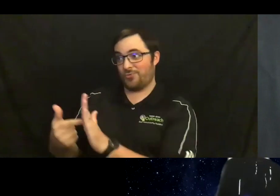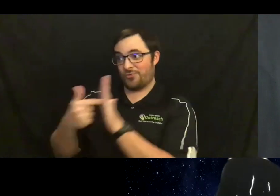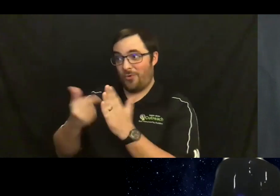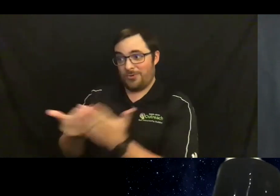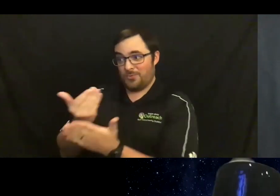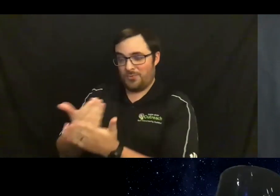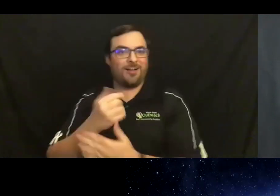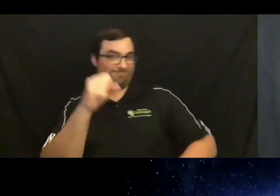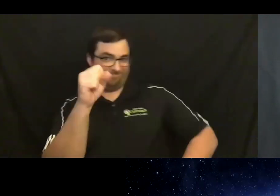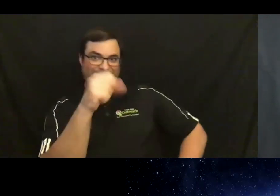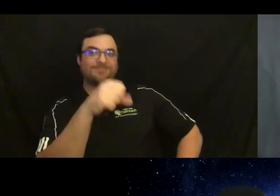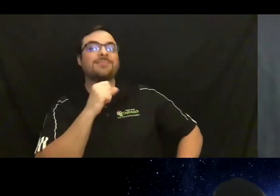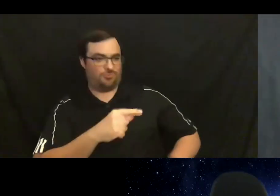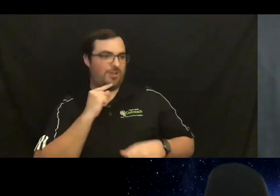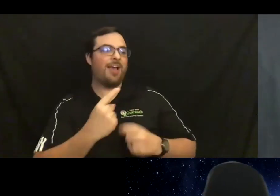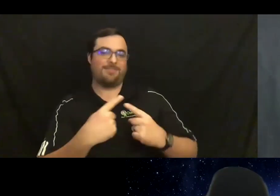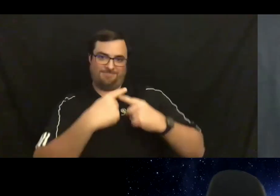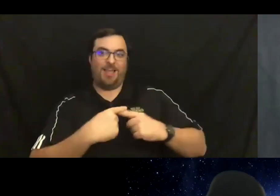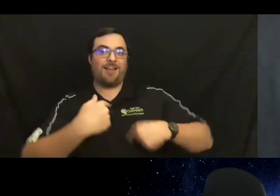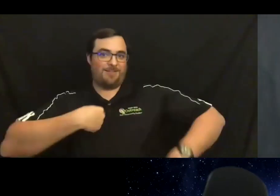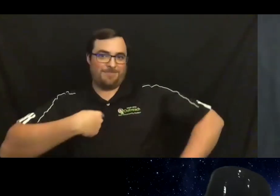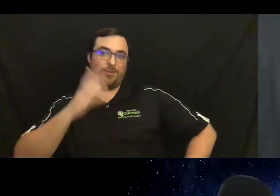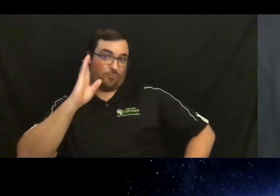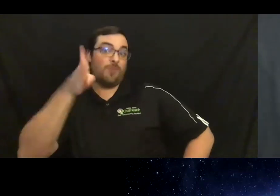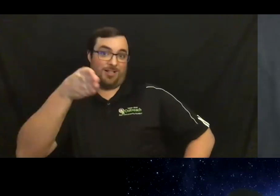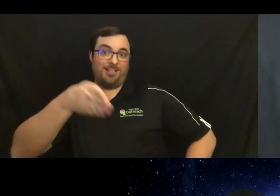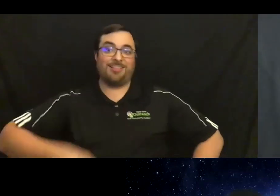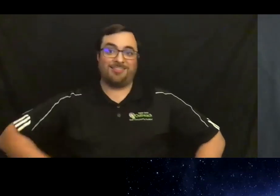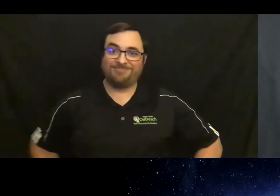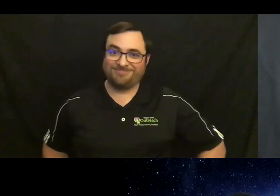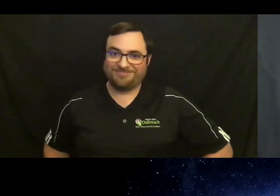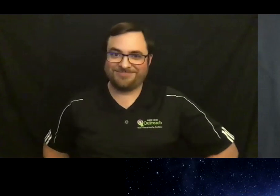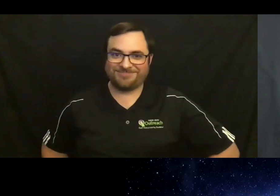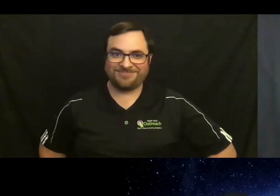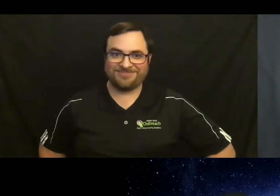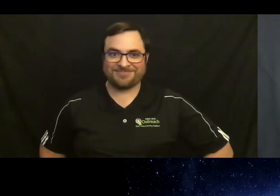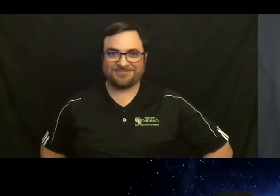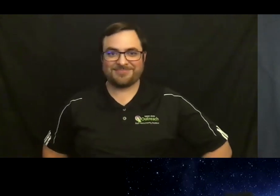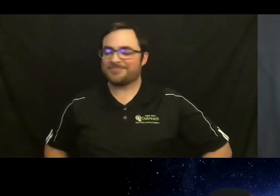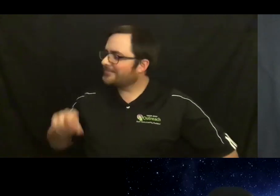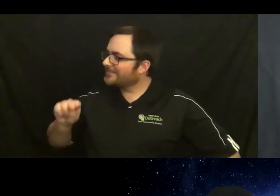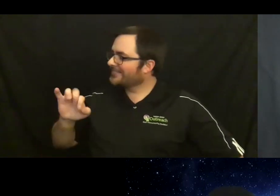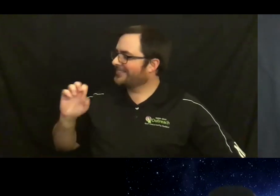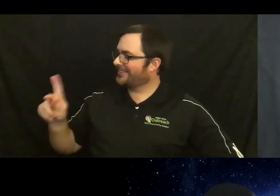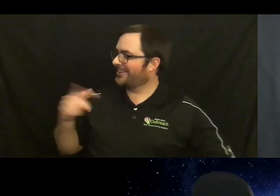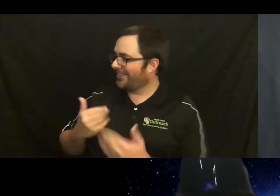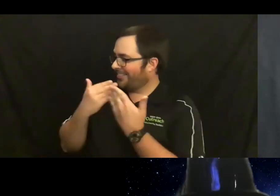Jen: Oh, you can Miss Gensler. And you will. Jen: Alright. Well, Nick, thank you very much.